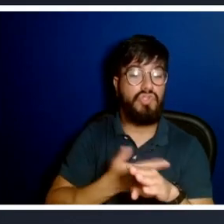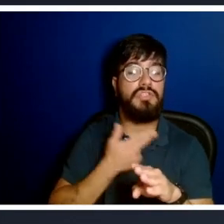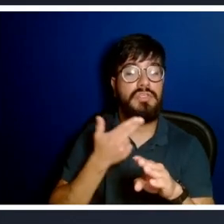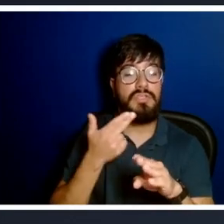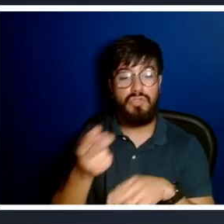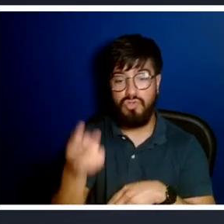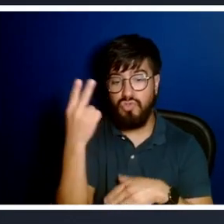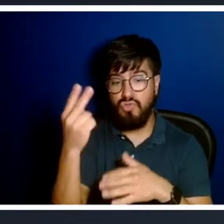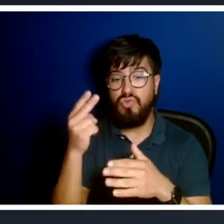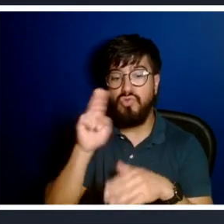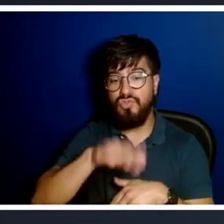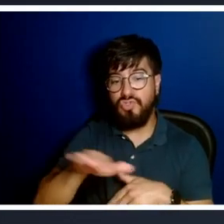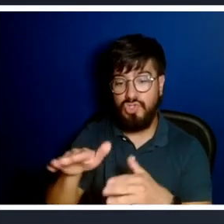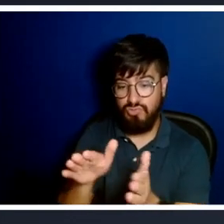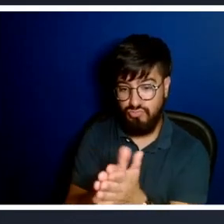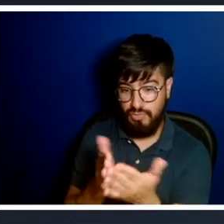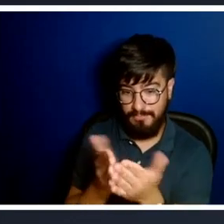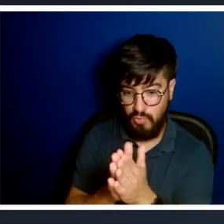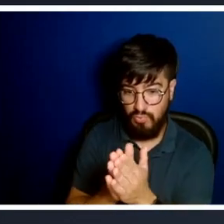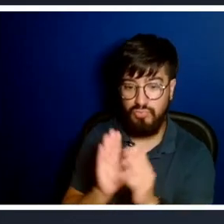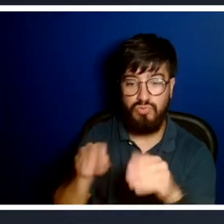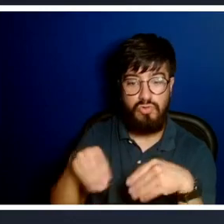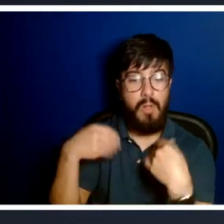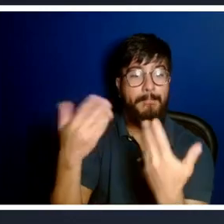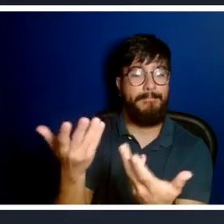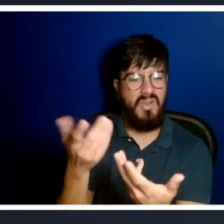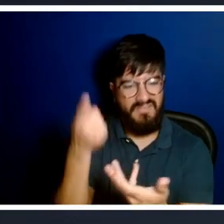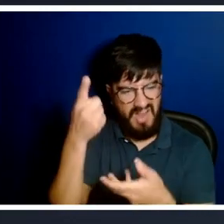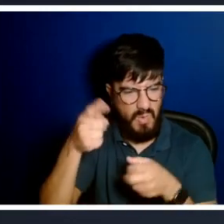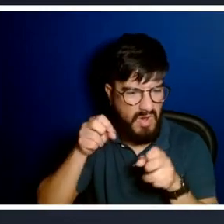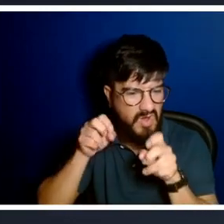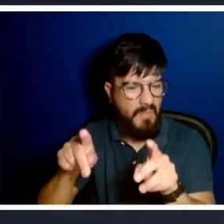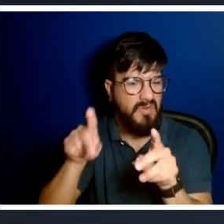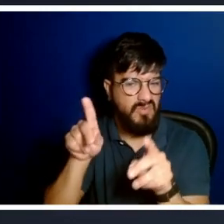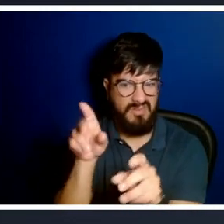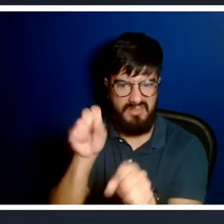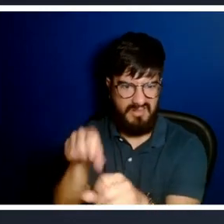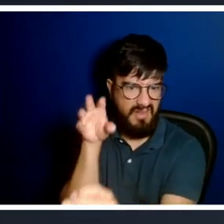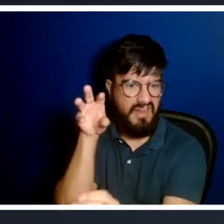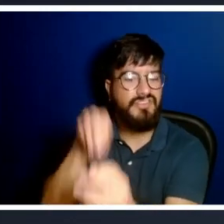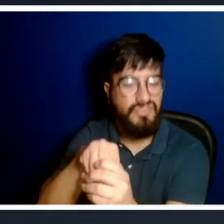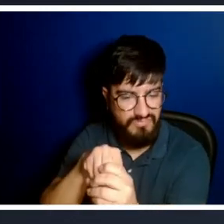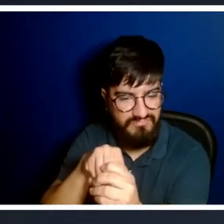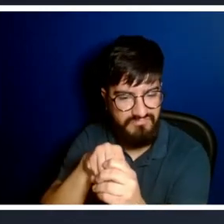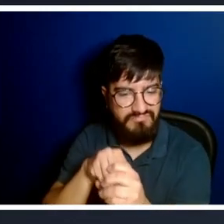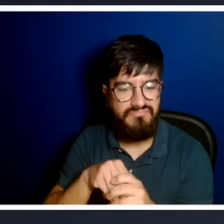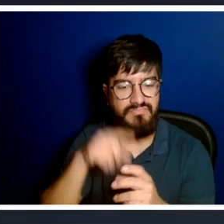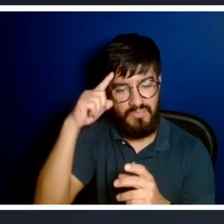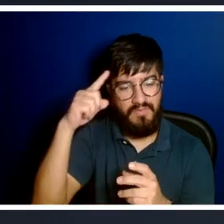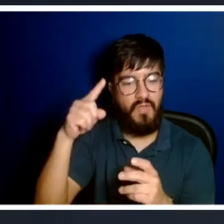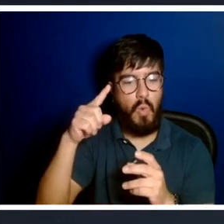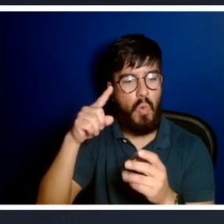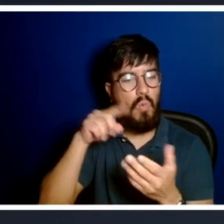entry point for young learners to explore our all-fire collections. Next slide, please.